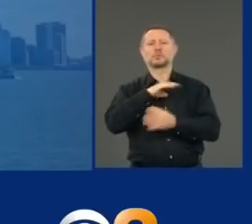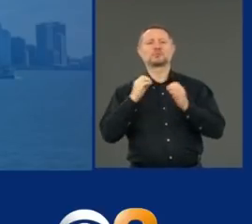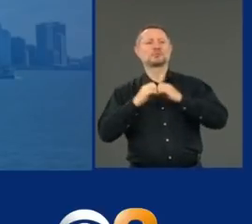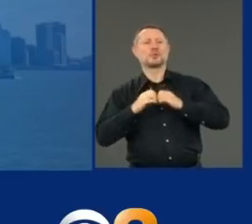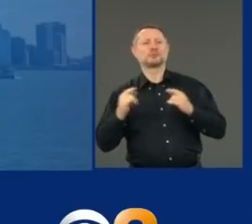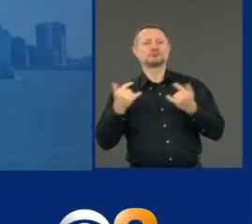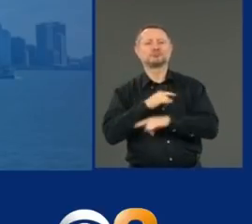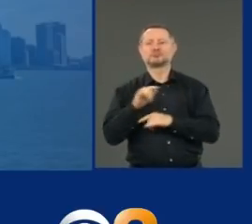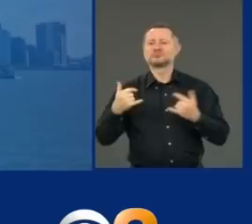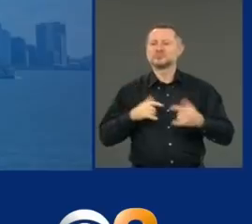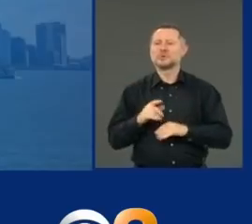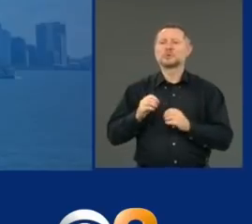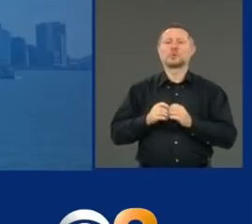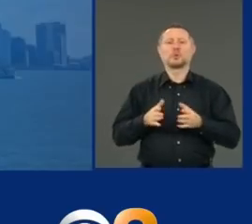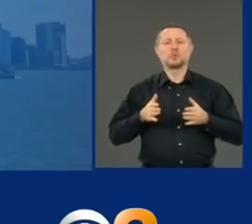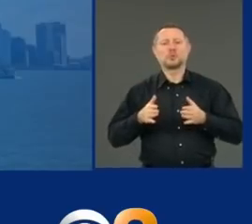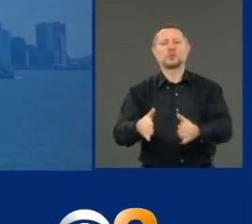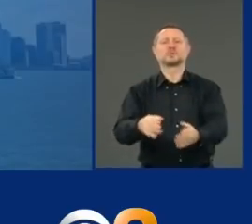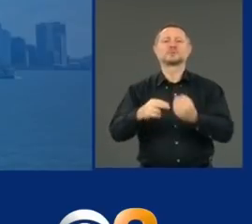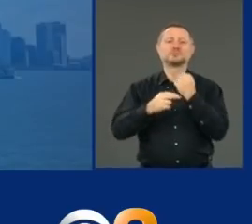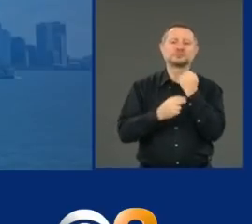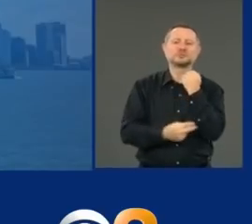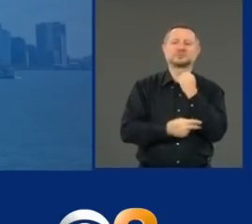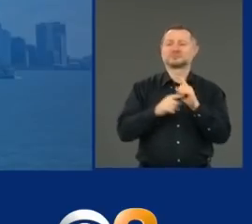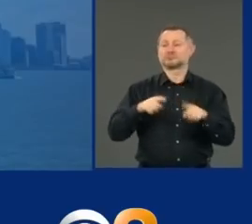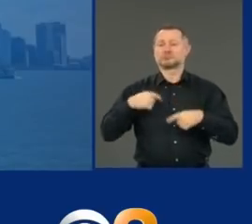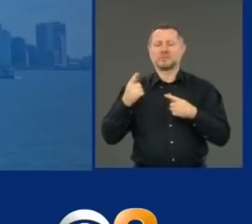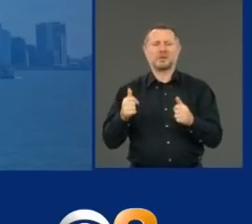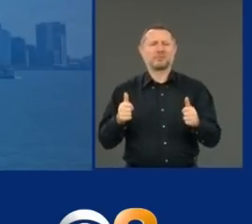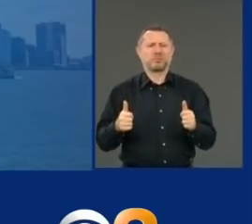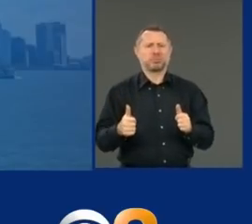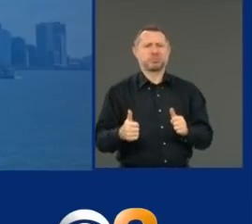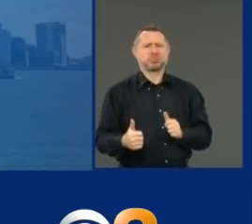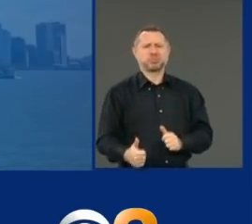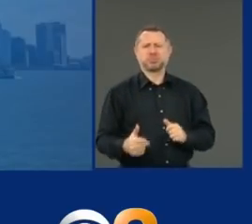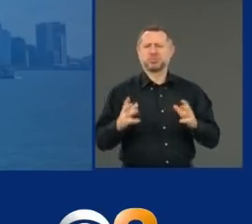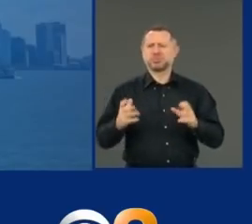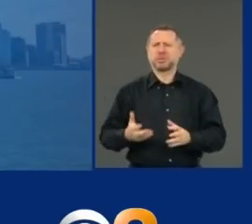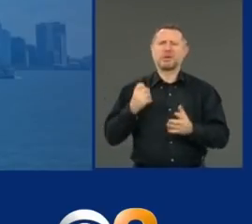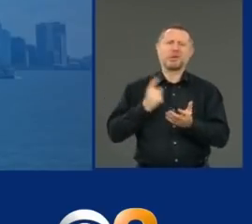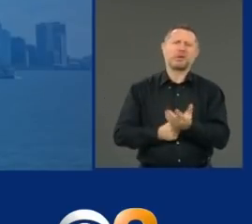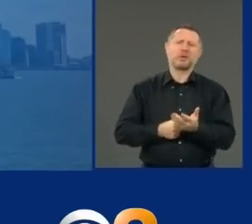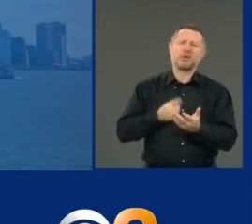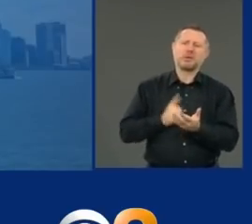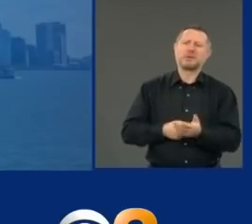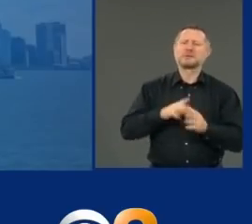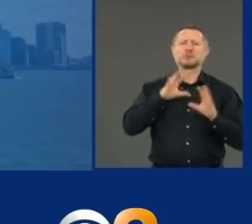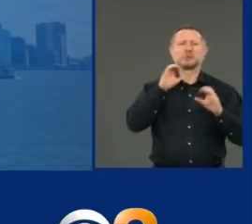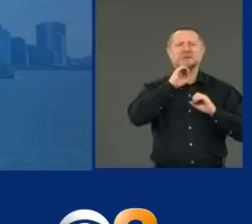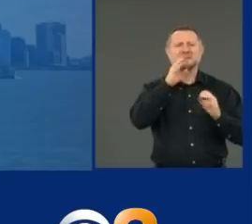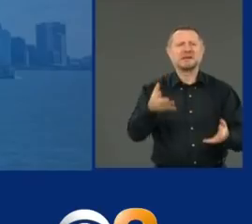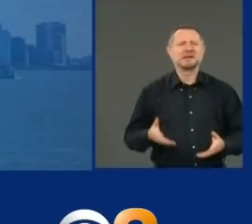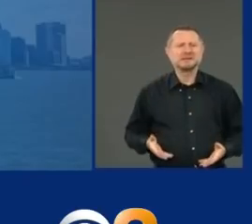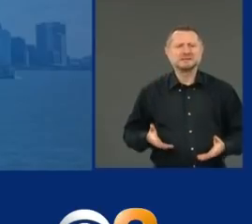DOING AT LAGUARDIA AND JFK. THIS NATION HASN'T HAD A NEW AIRPORT IN 25 YEARS. WHEN ARE WE GOING TO START? NOW IS THE TIME TO START. HOW DO